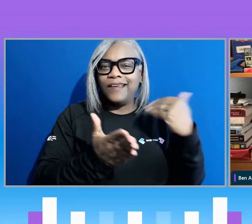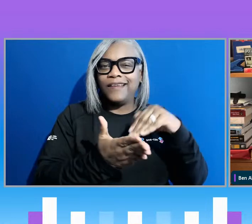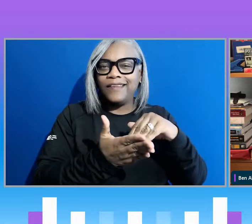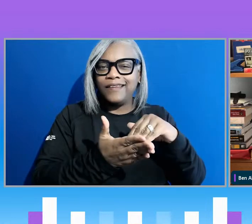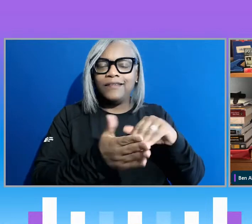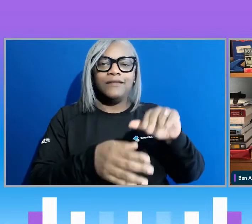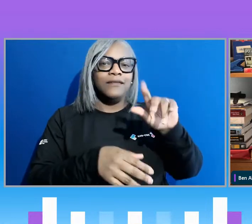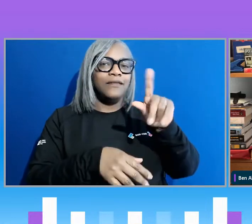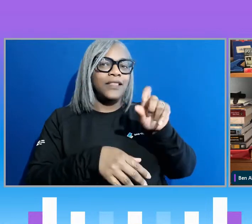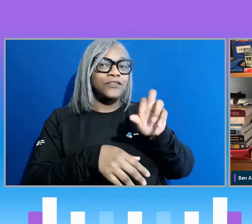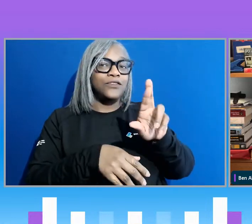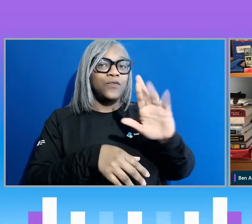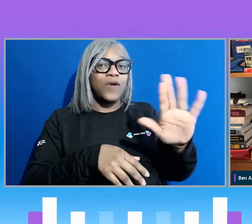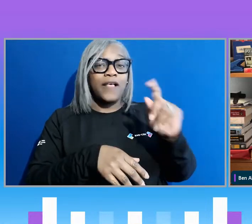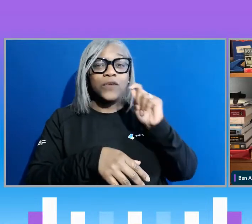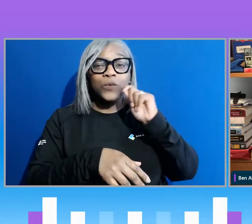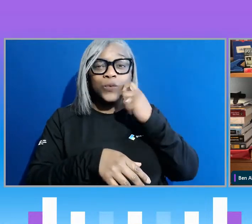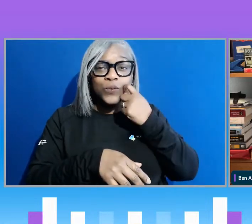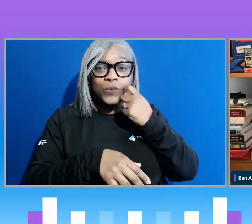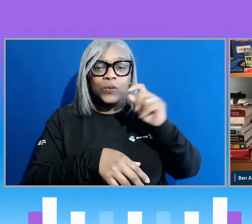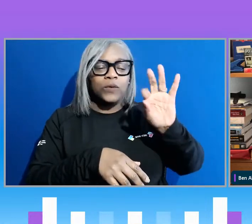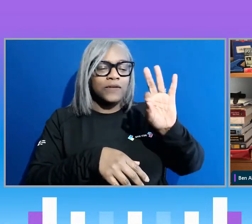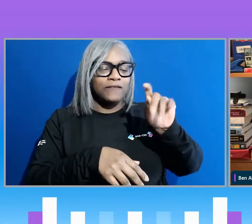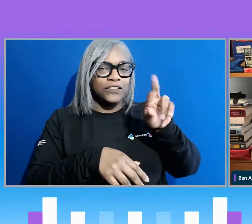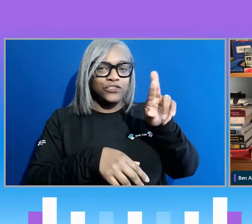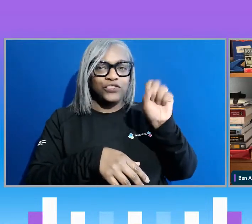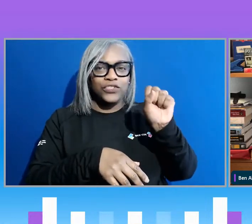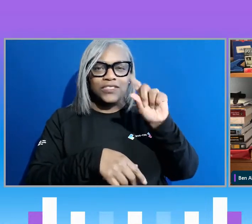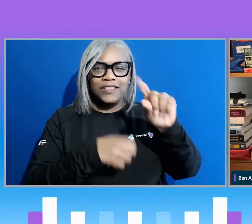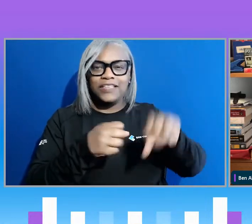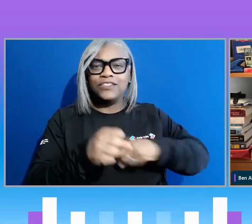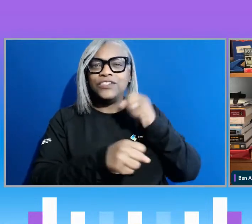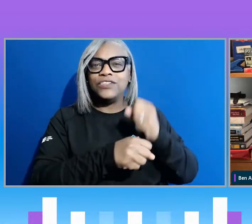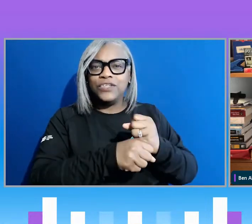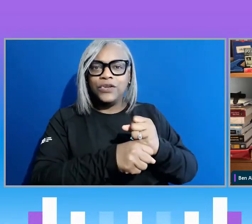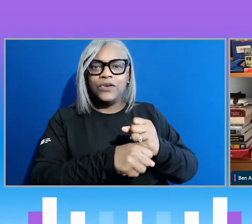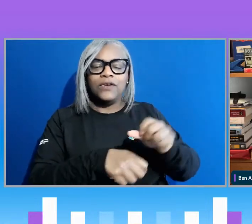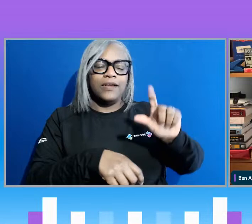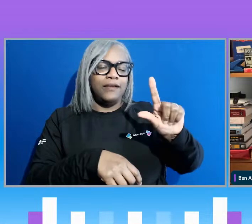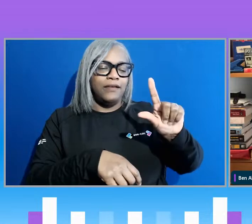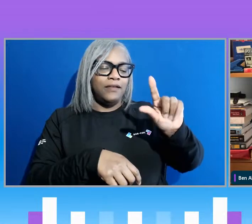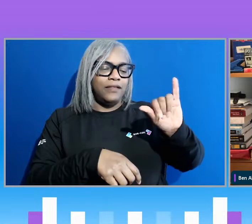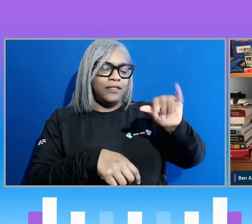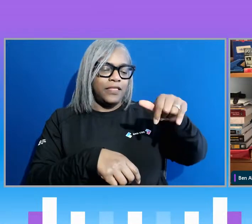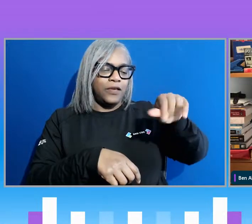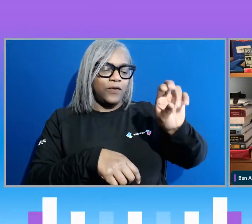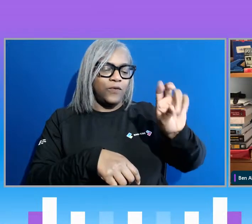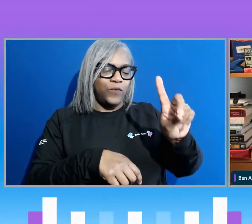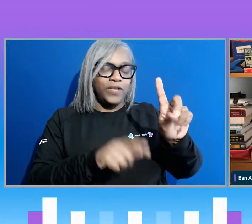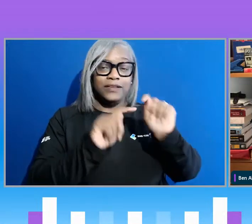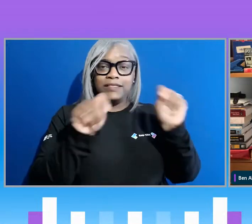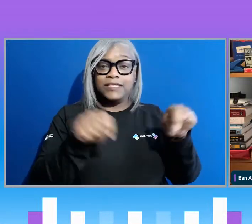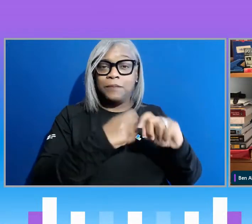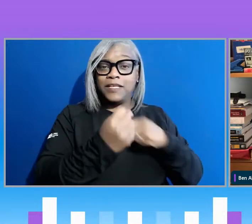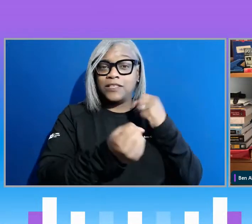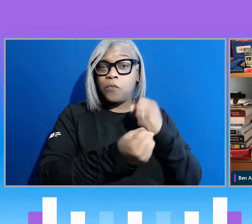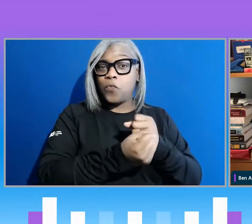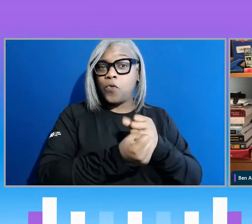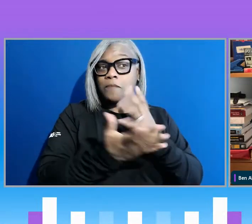Linter is going to get some cool features I think this year. And liquid templates support might